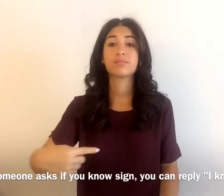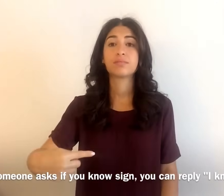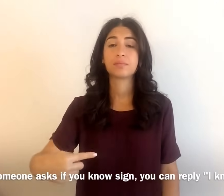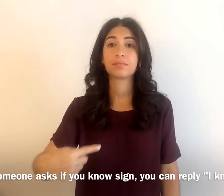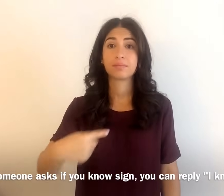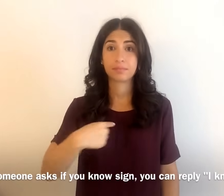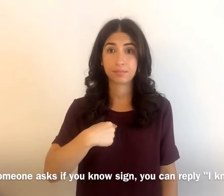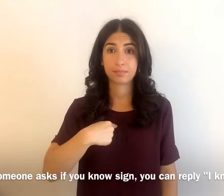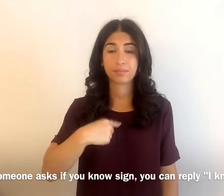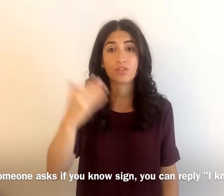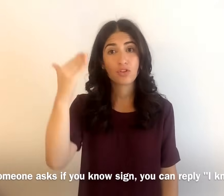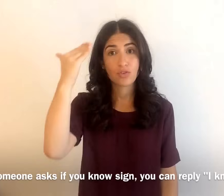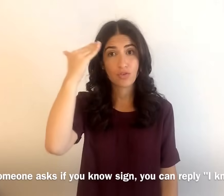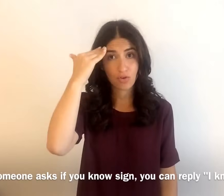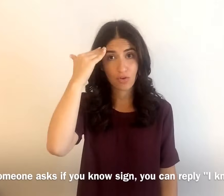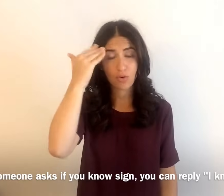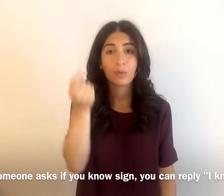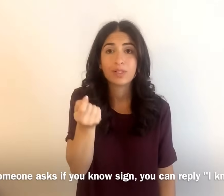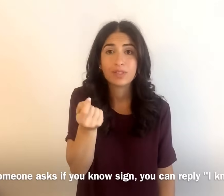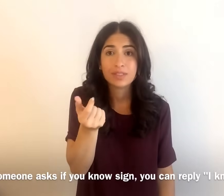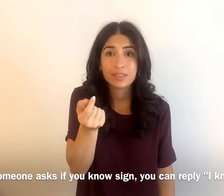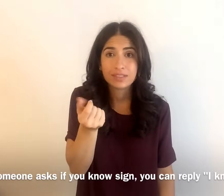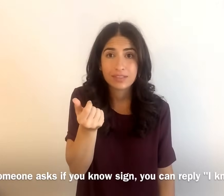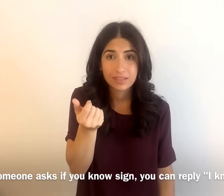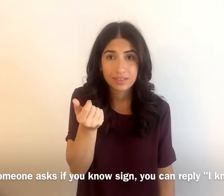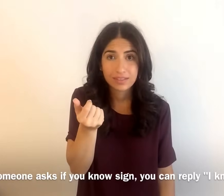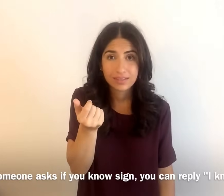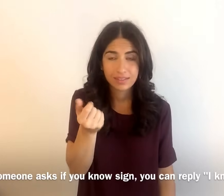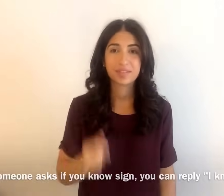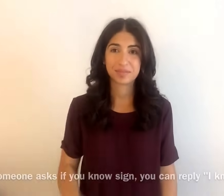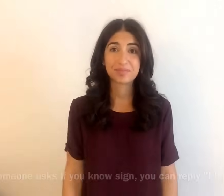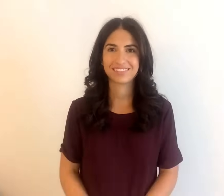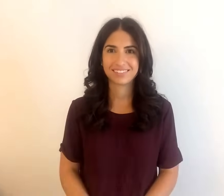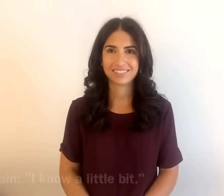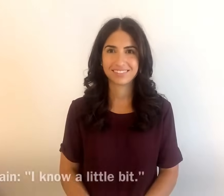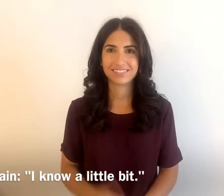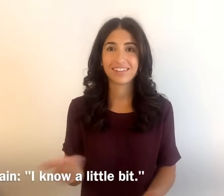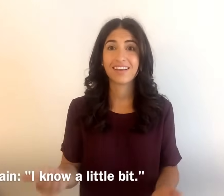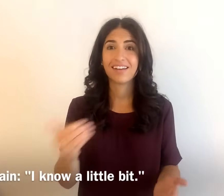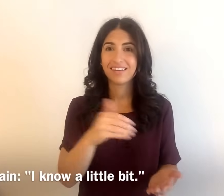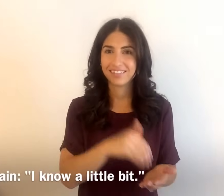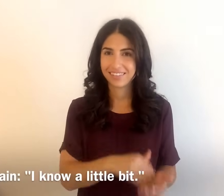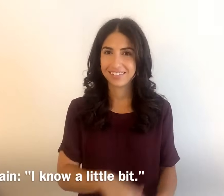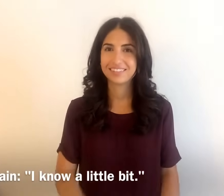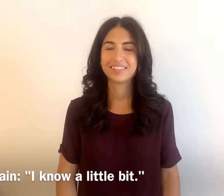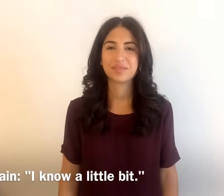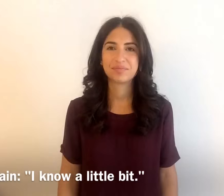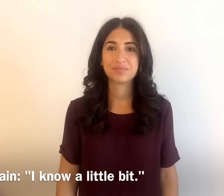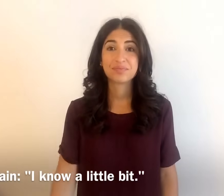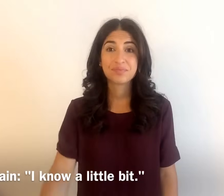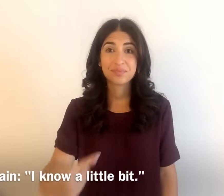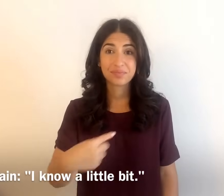You might sign: "I know a little"